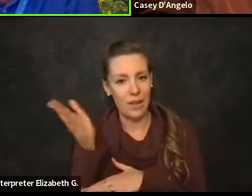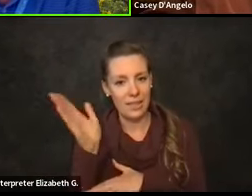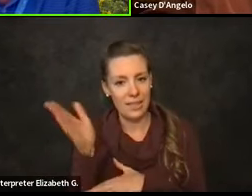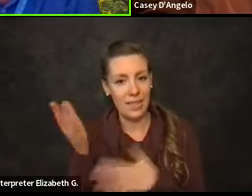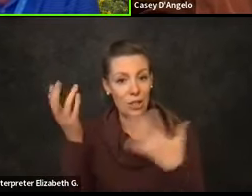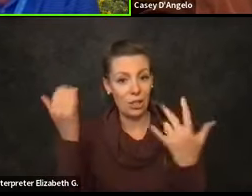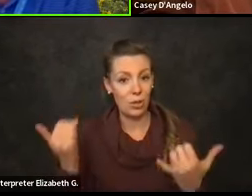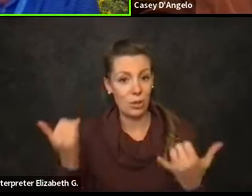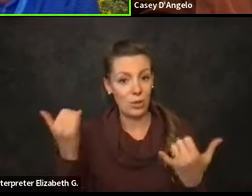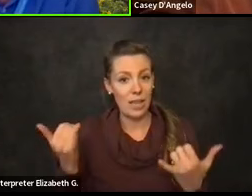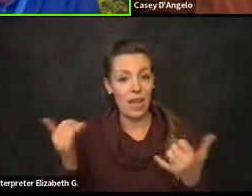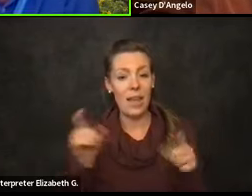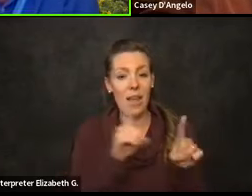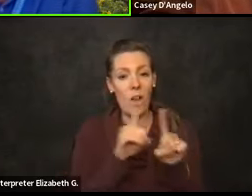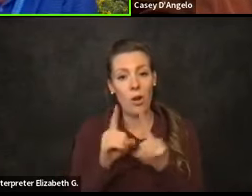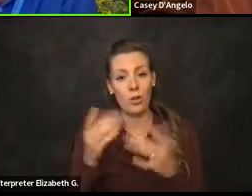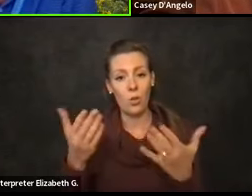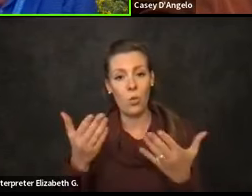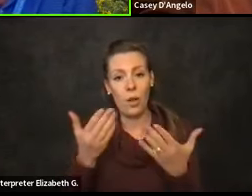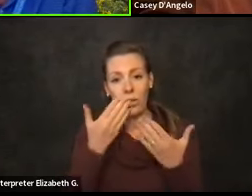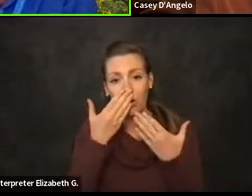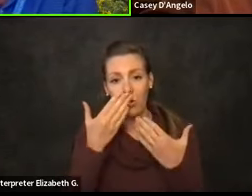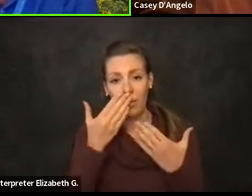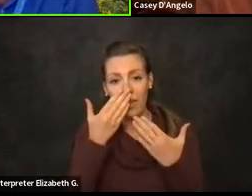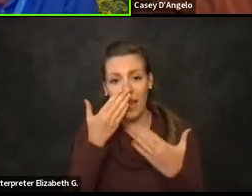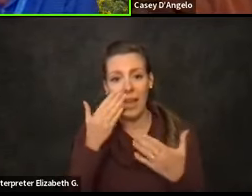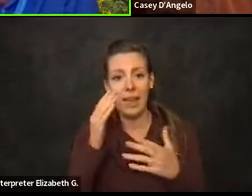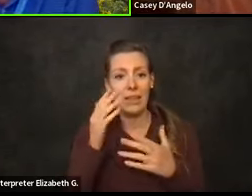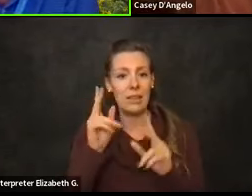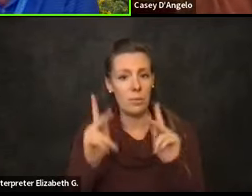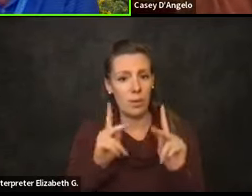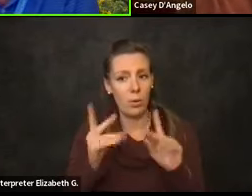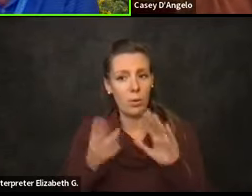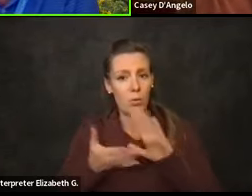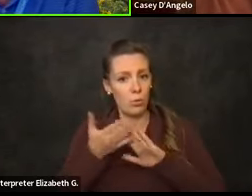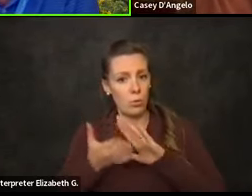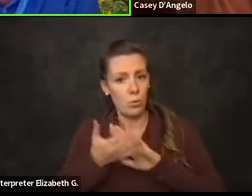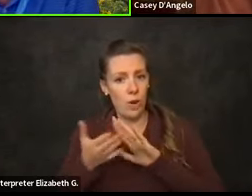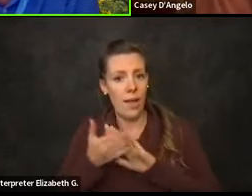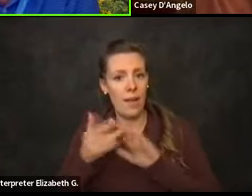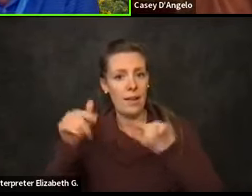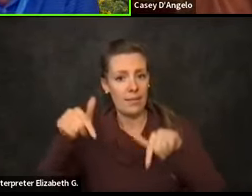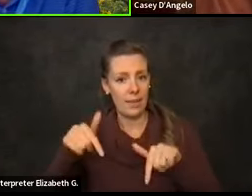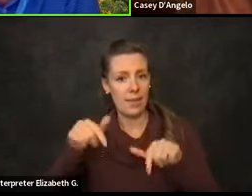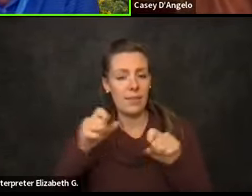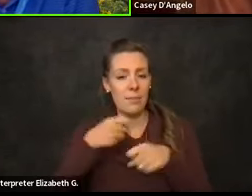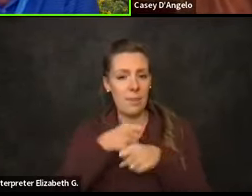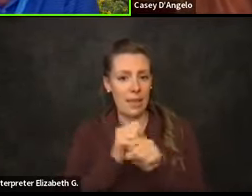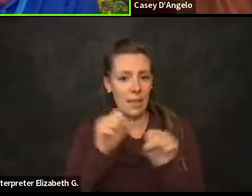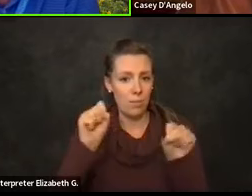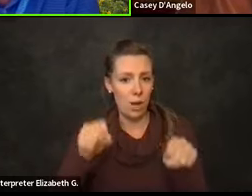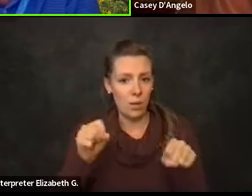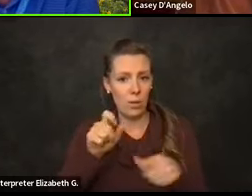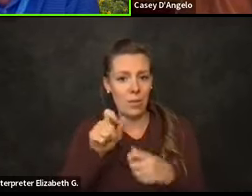I also like to thank the crew who make these webinars possible and particularly